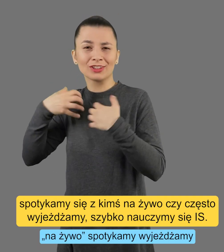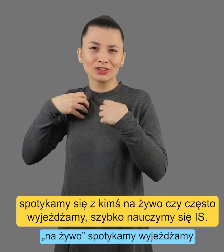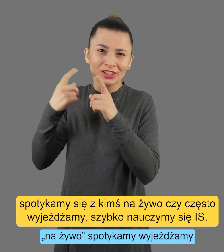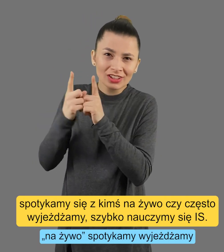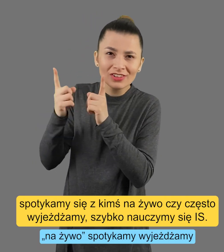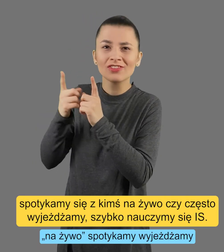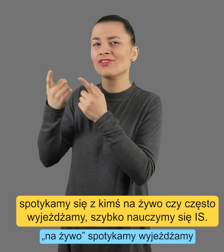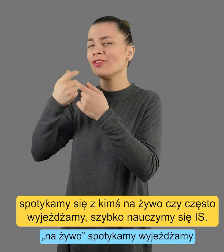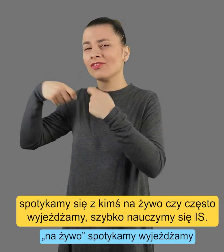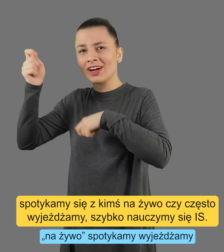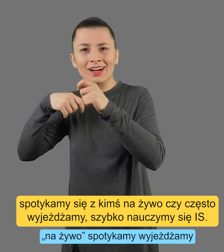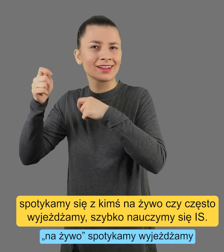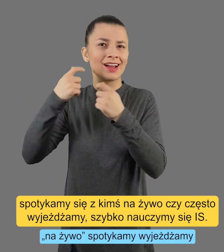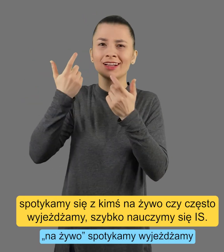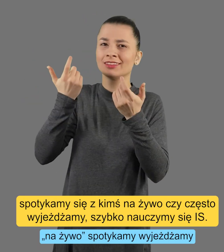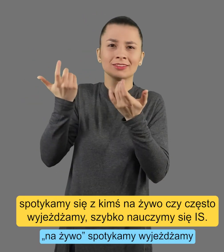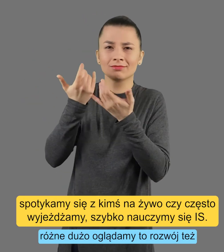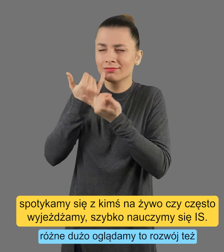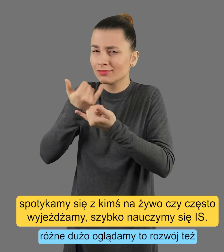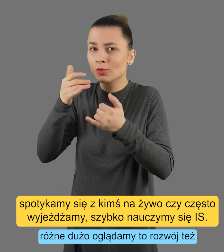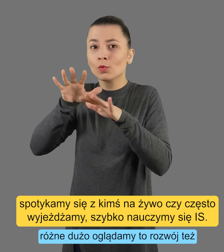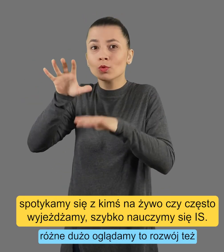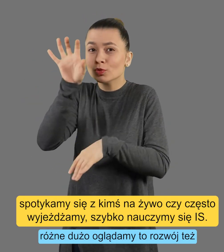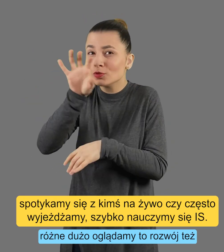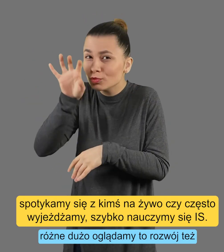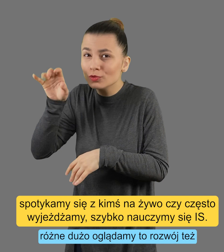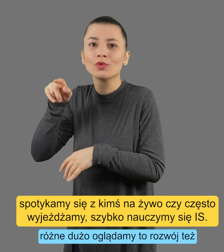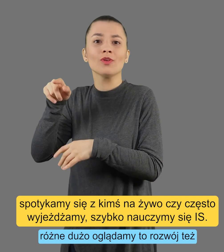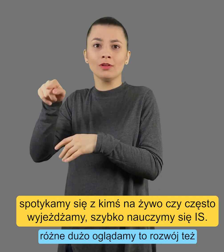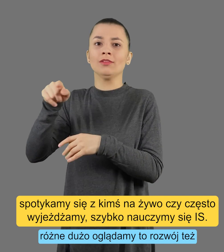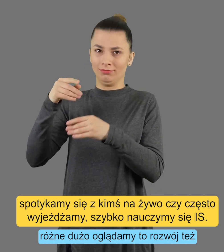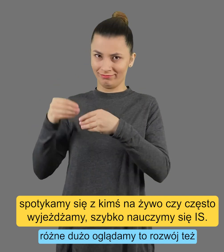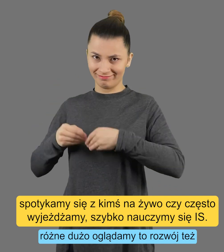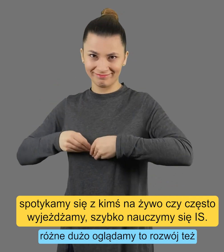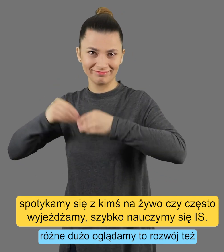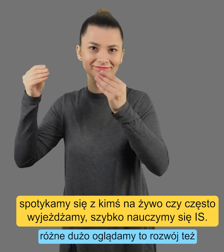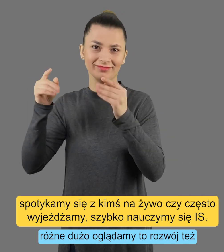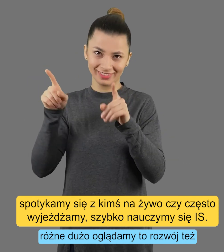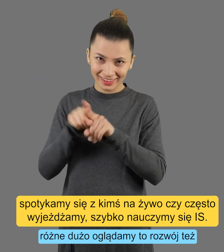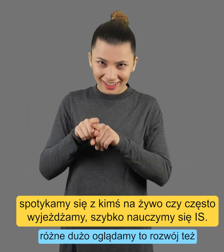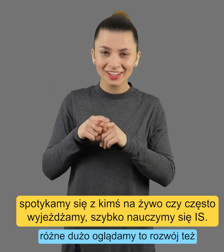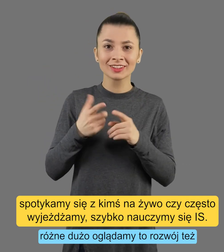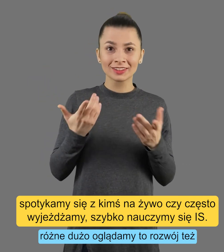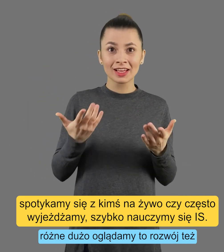meets someone in person, or travels frequently, one will learn IS quickly.